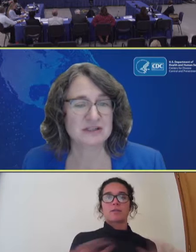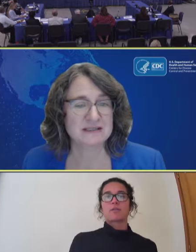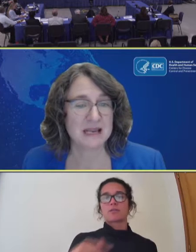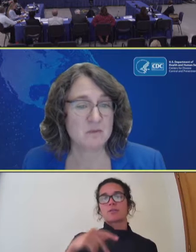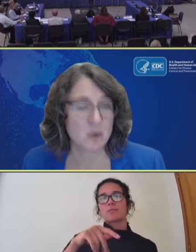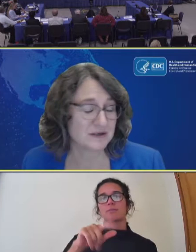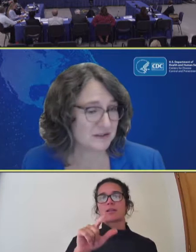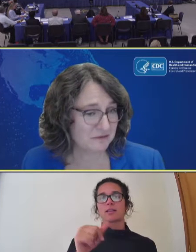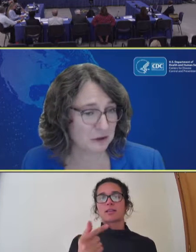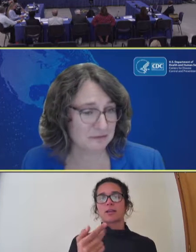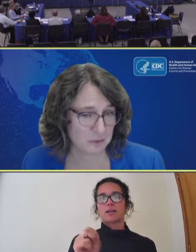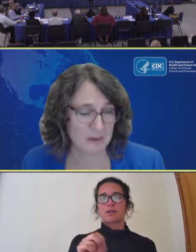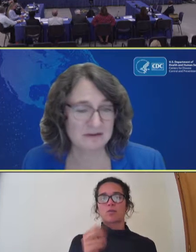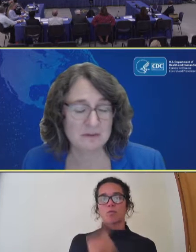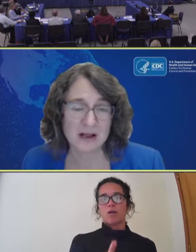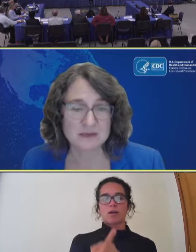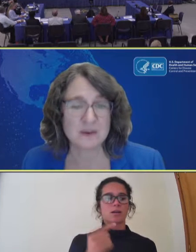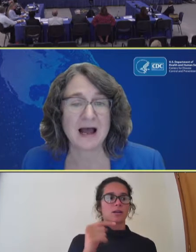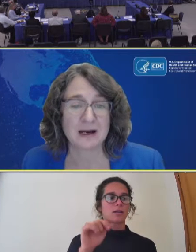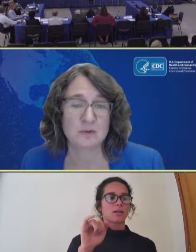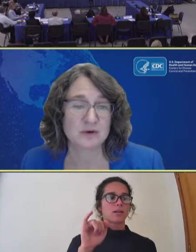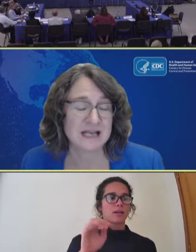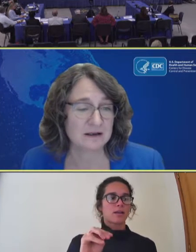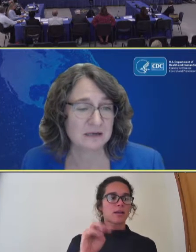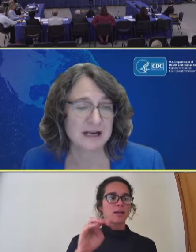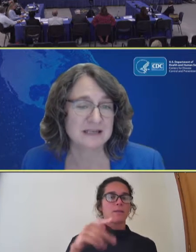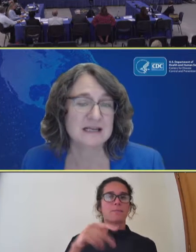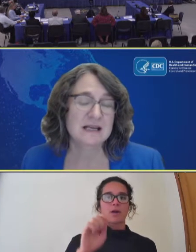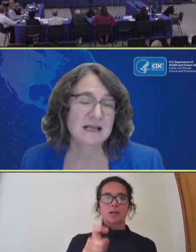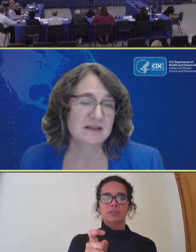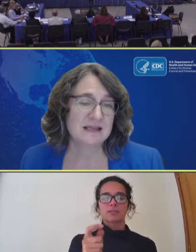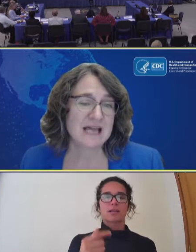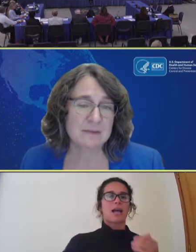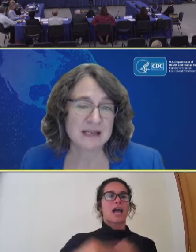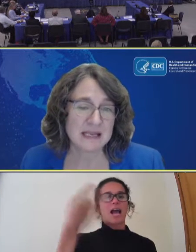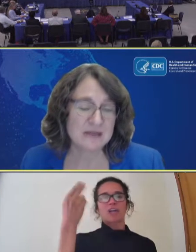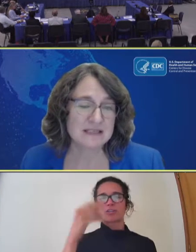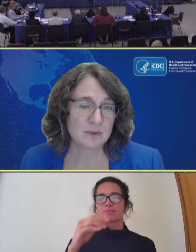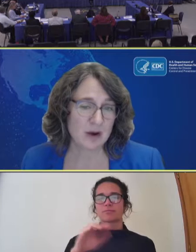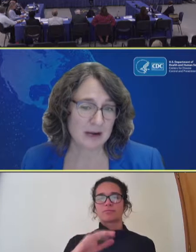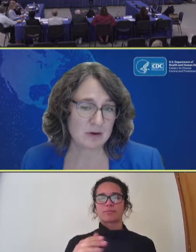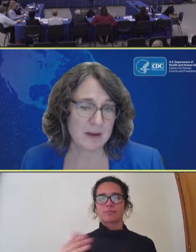which is a more severe form of mpox with a higher mortality rate that's happening in the Democratic